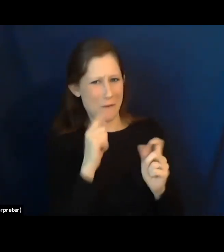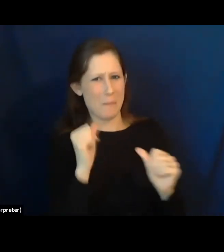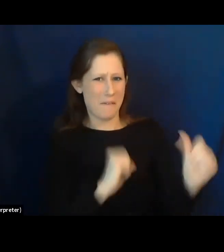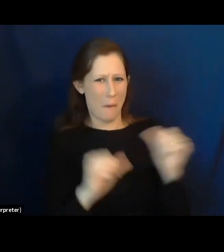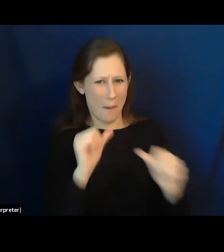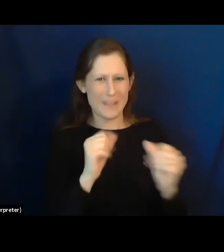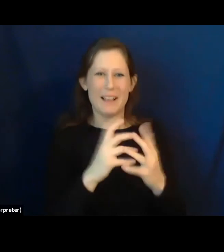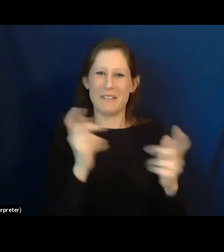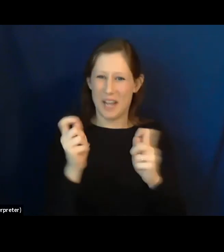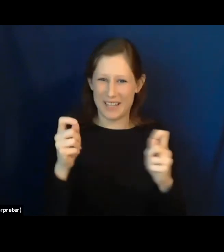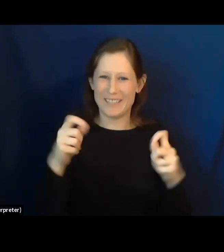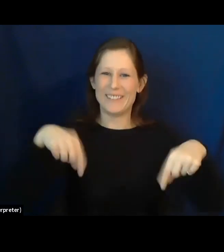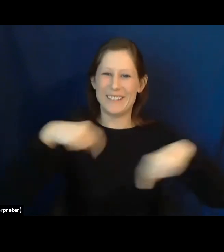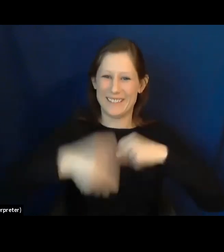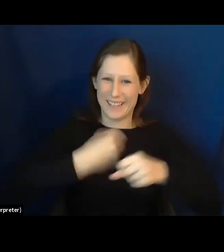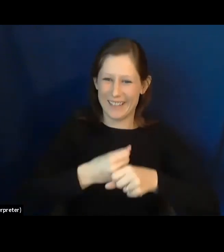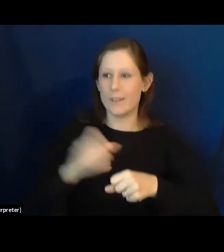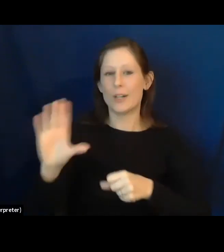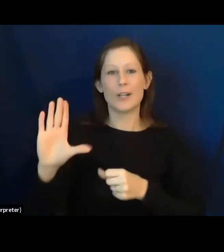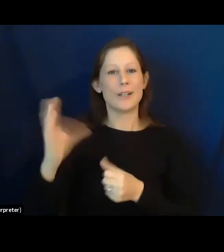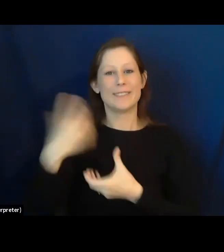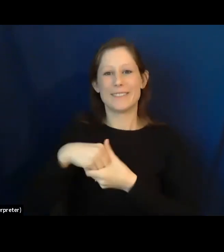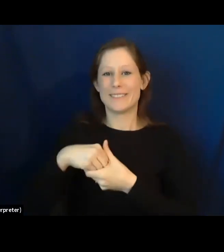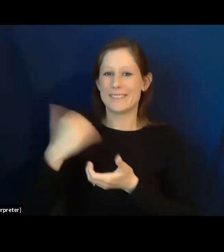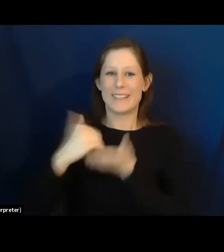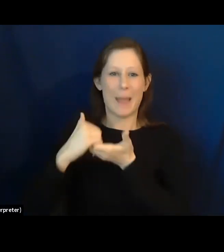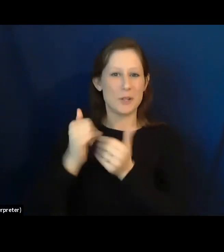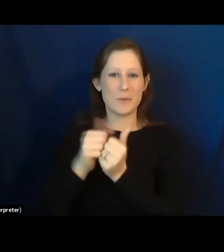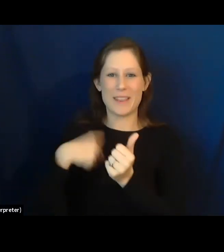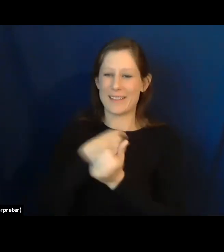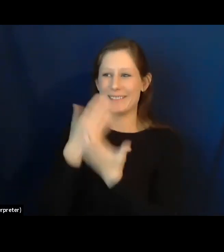the collaboration that she had with us. So finally, I would like to say thank you again